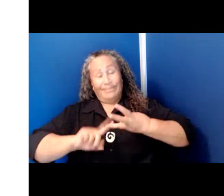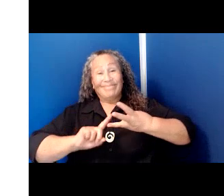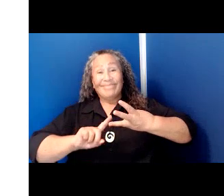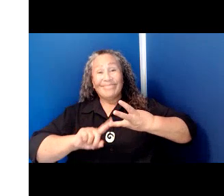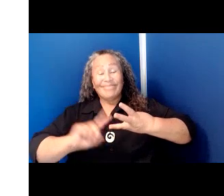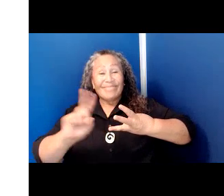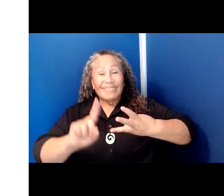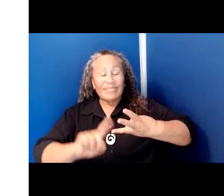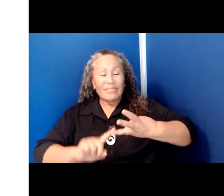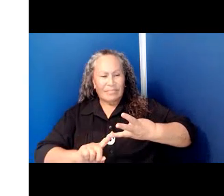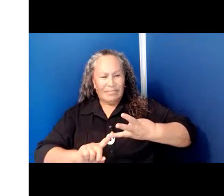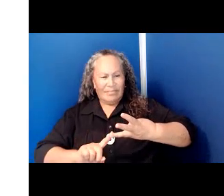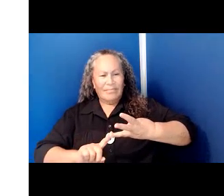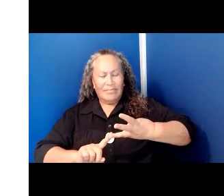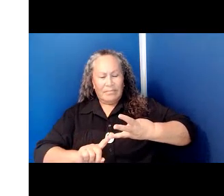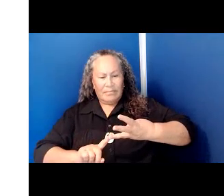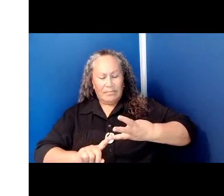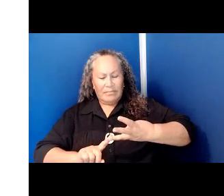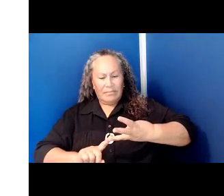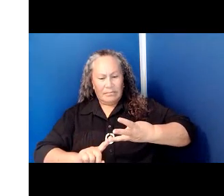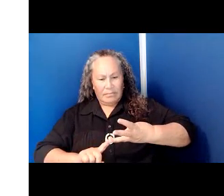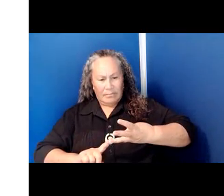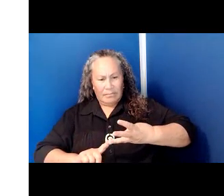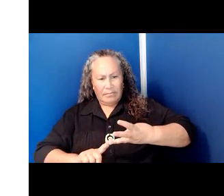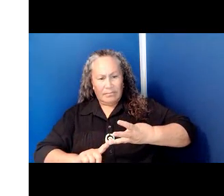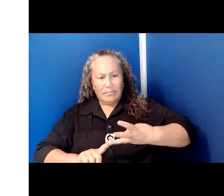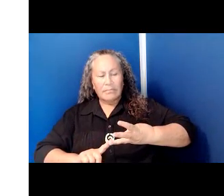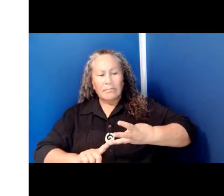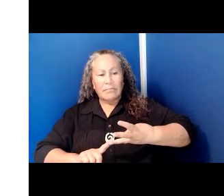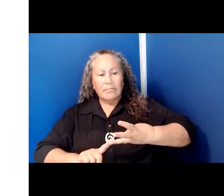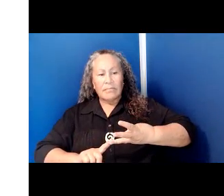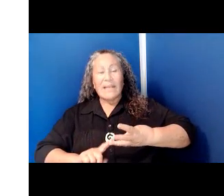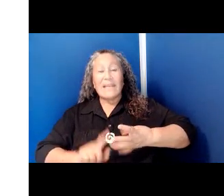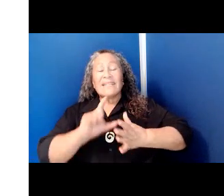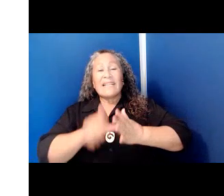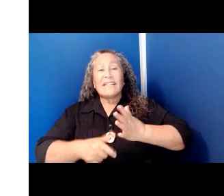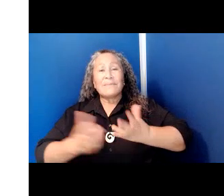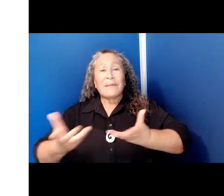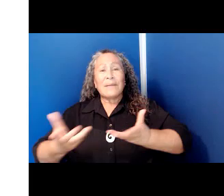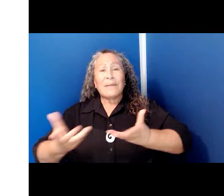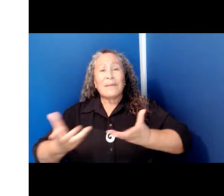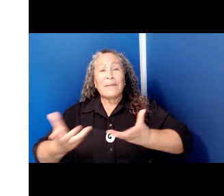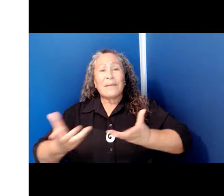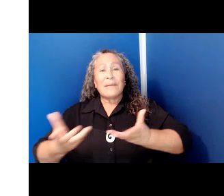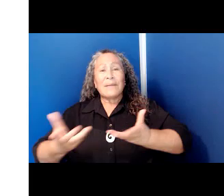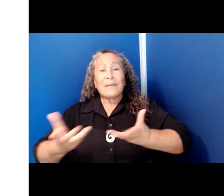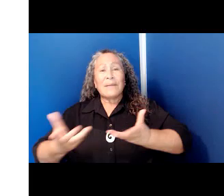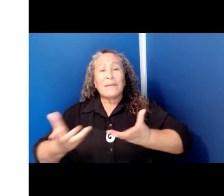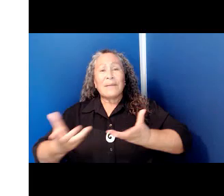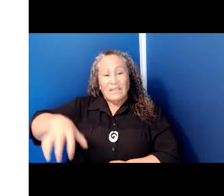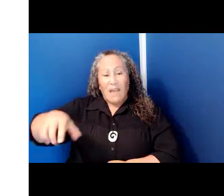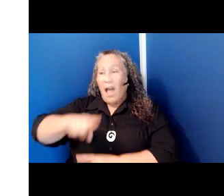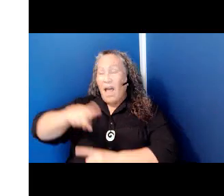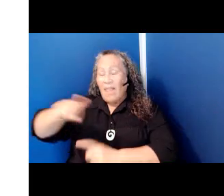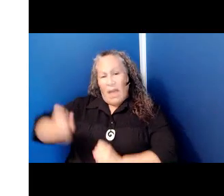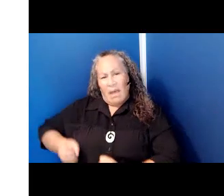late. Thirdly, Disability Support Providers deliver safer services that are aligned with